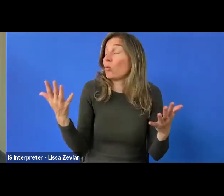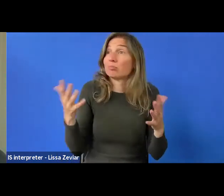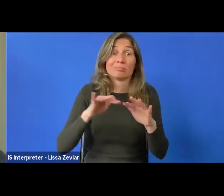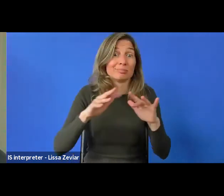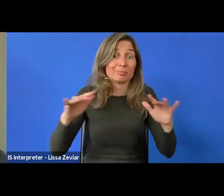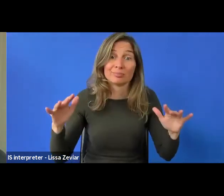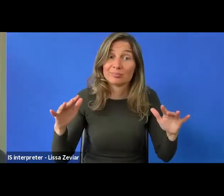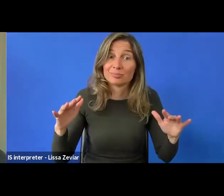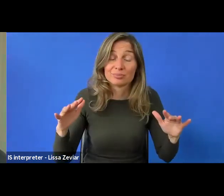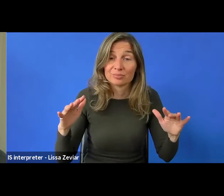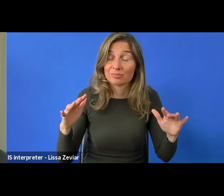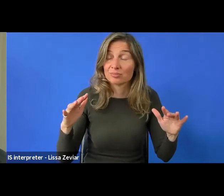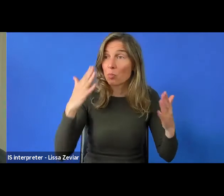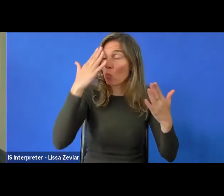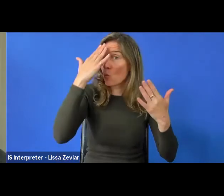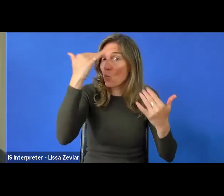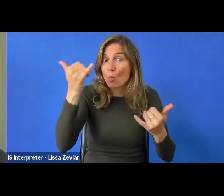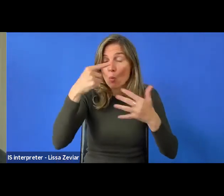for still having these barries to overcome.